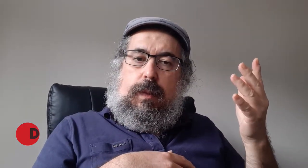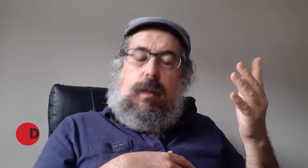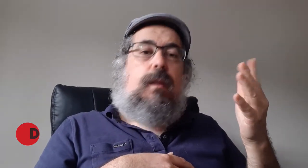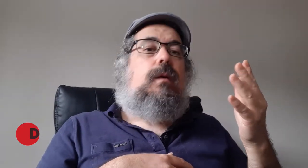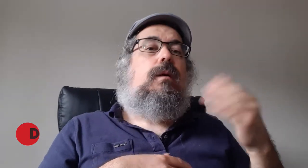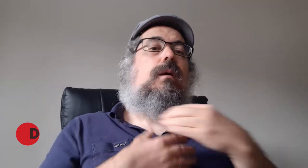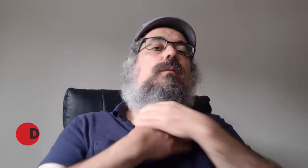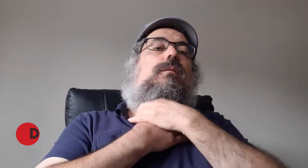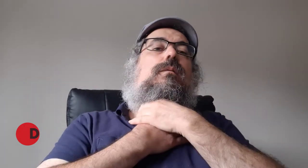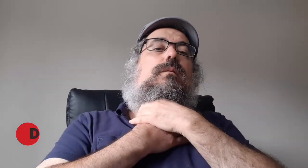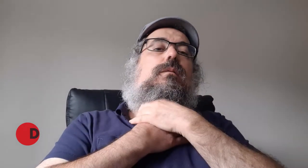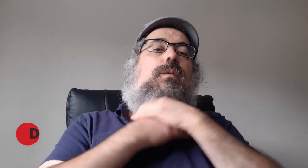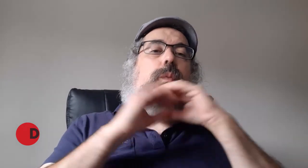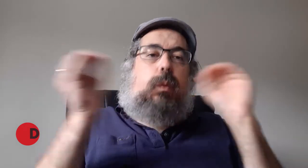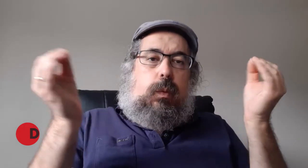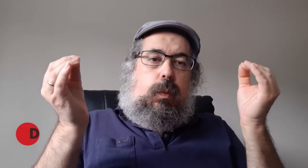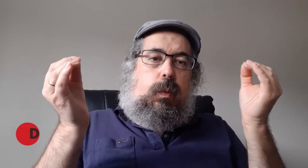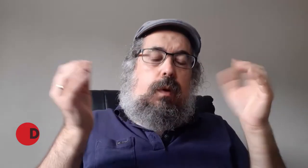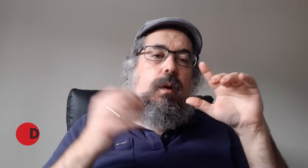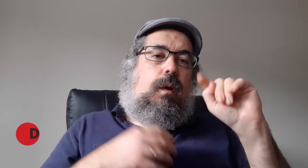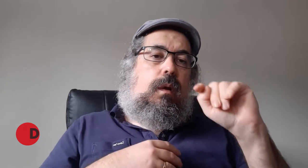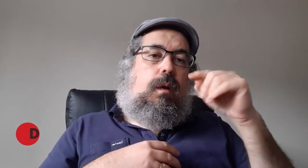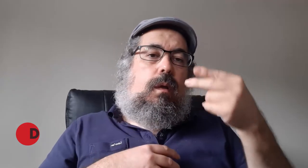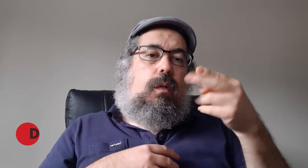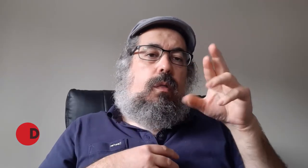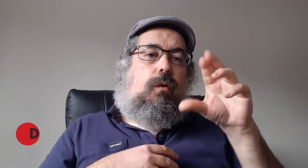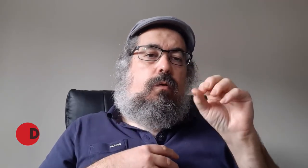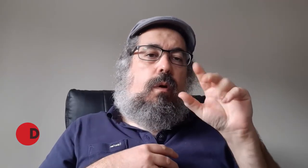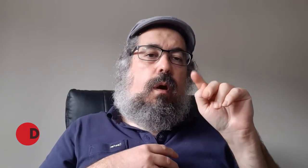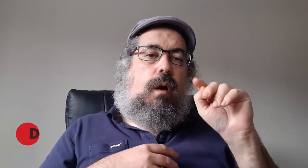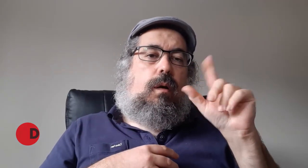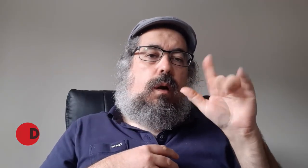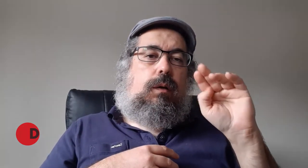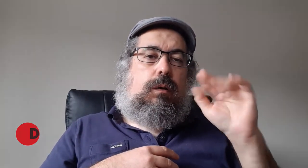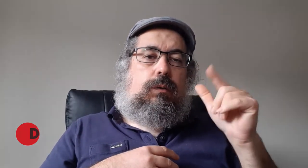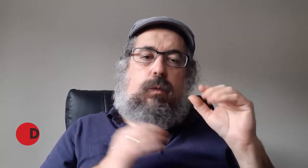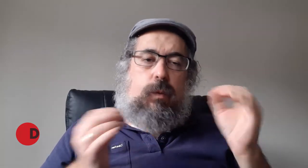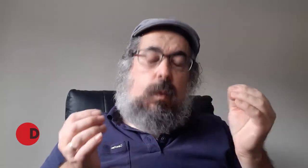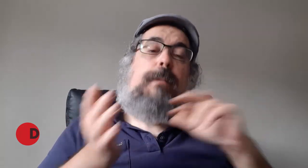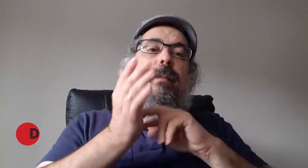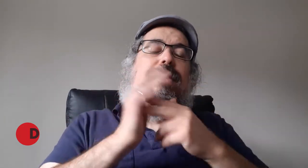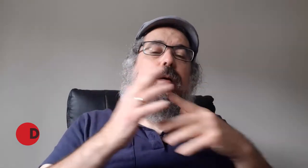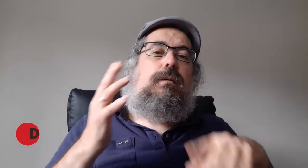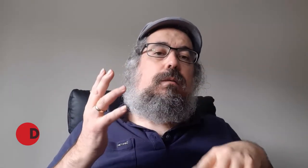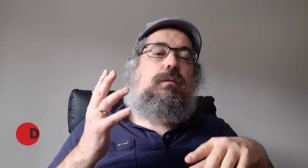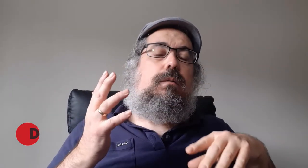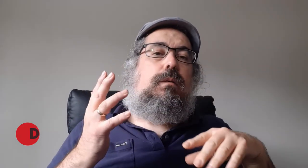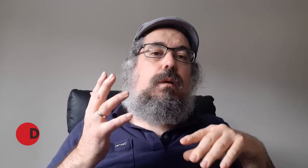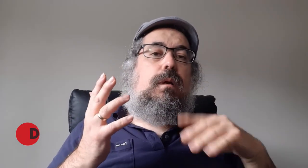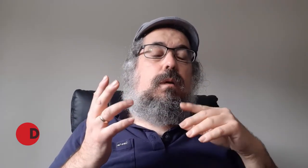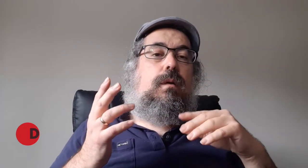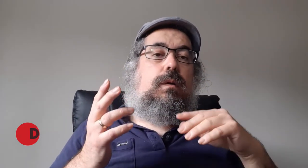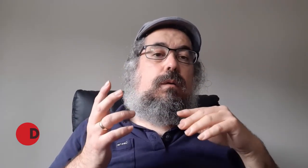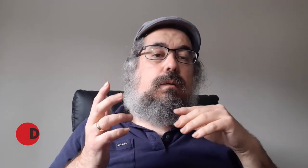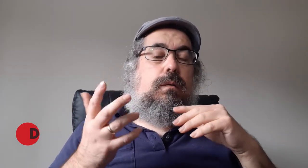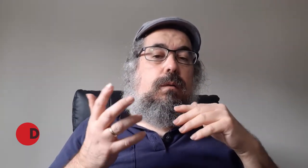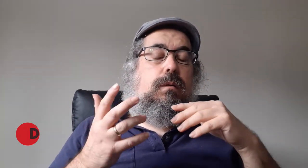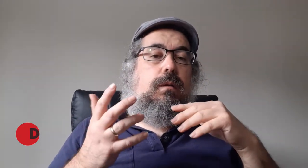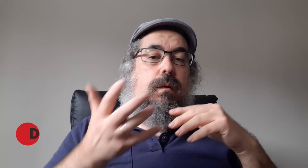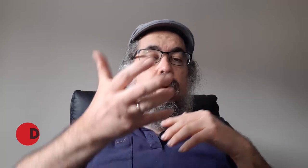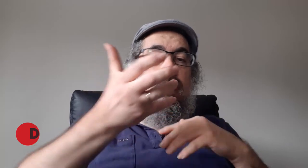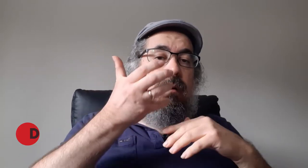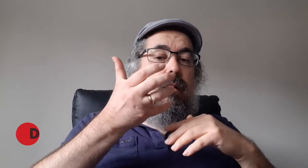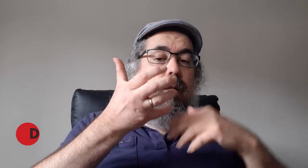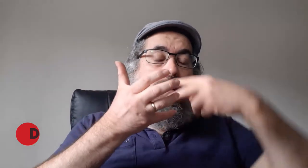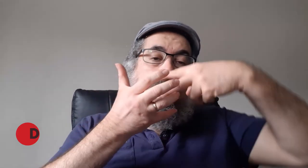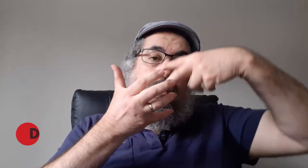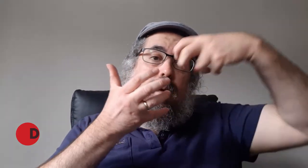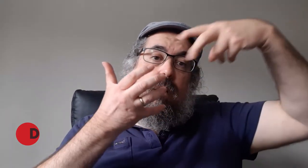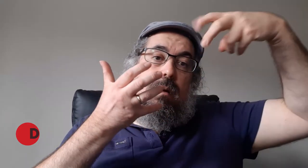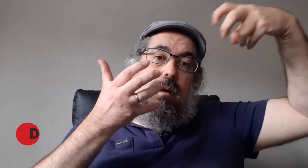Secondly, they raised the need to prevent throttling,